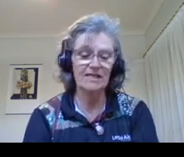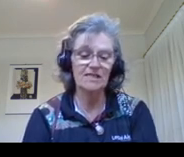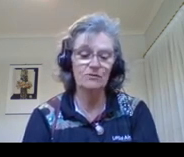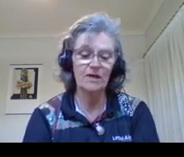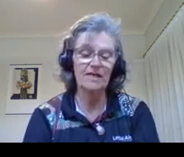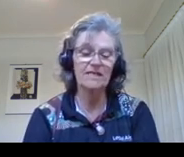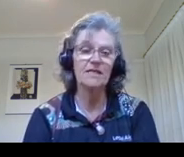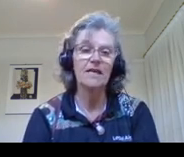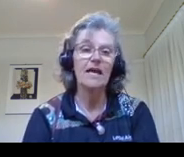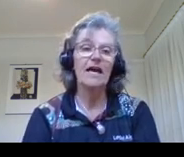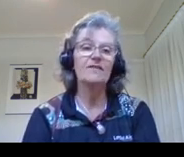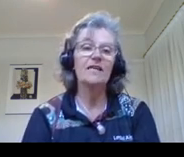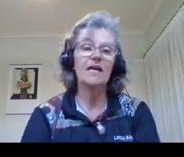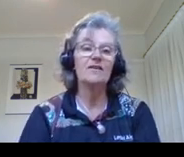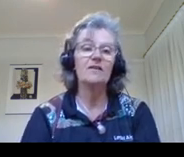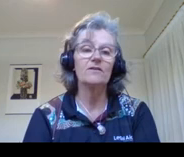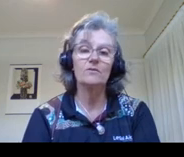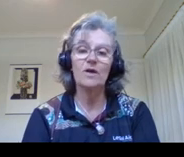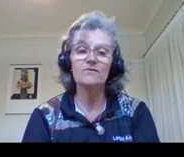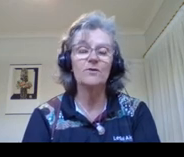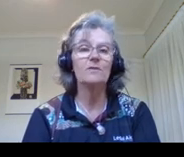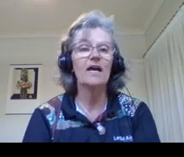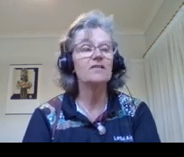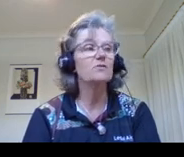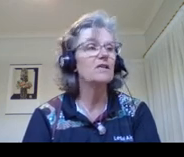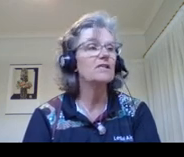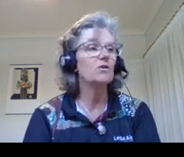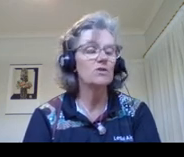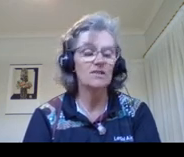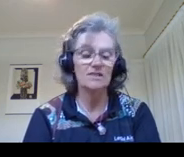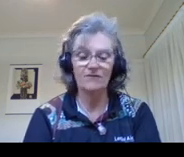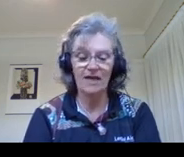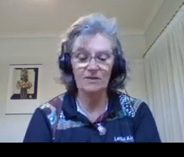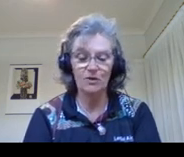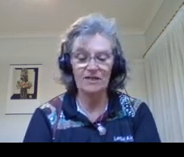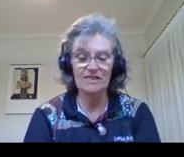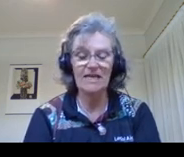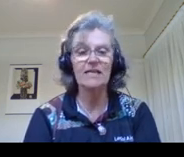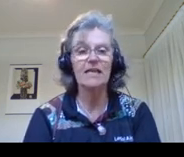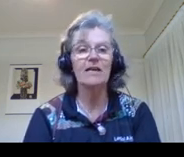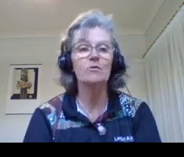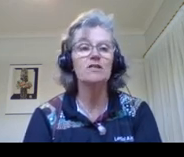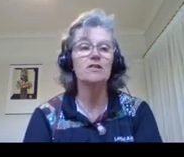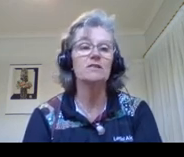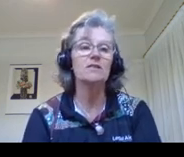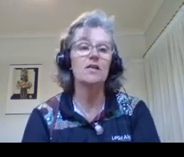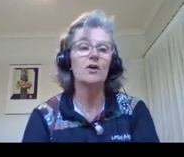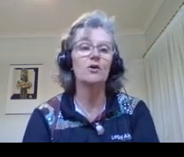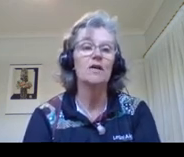easy to read and the other wonderful thing about this resource it's available in 10 languages so